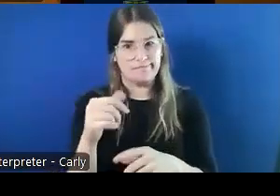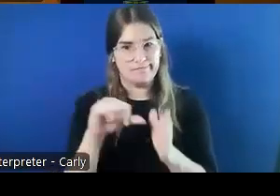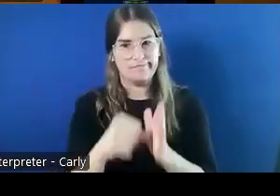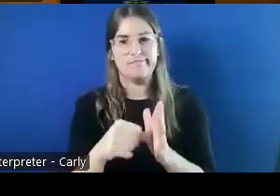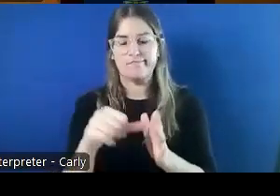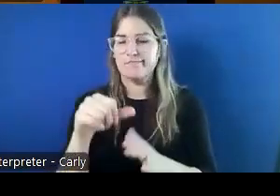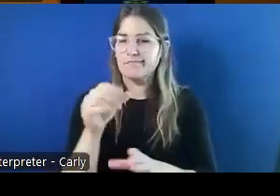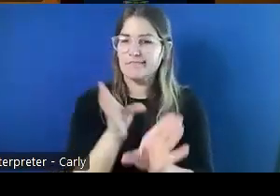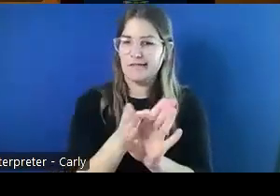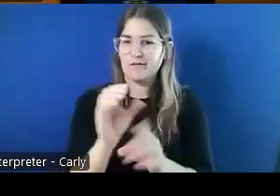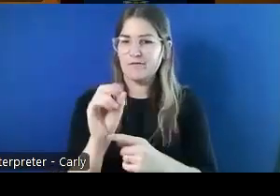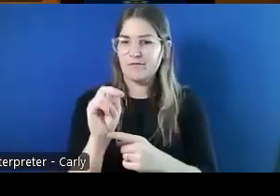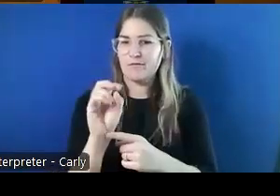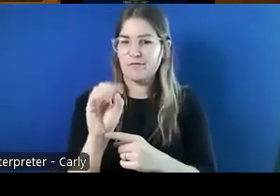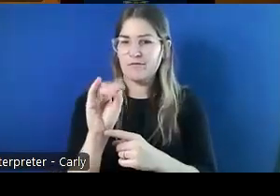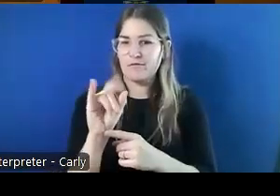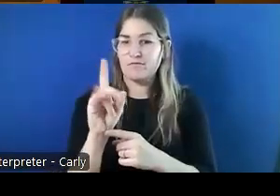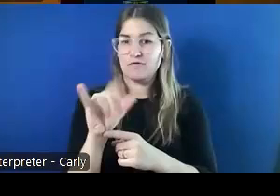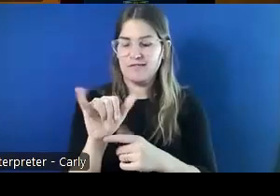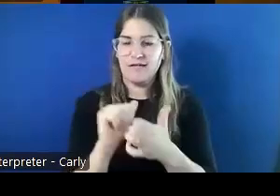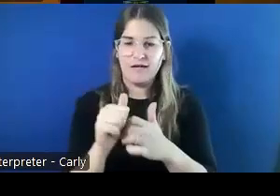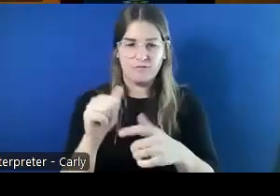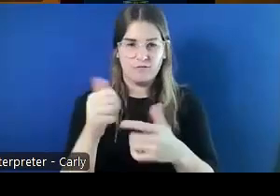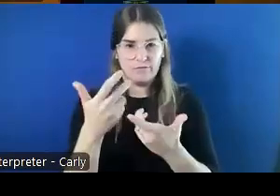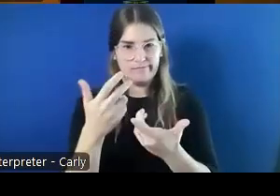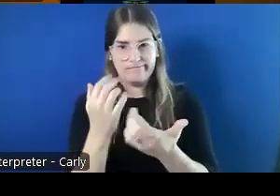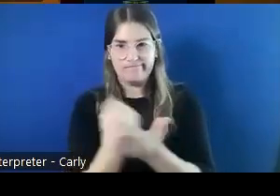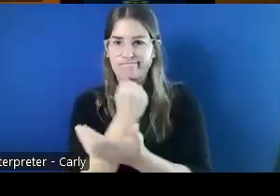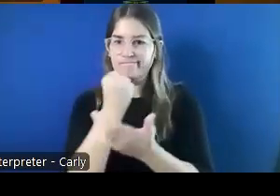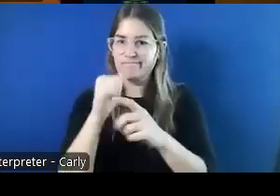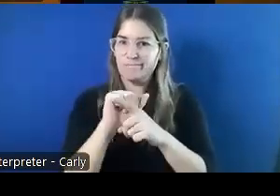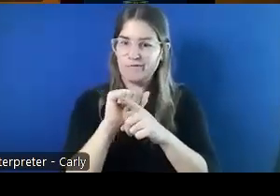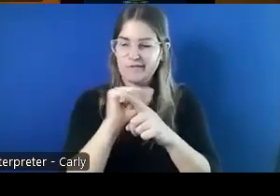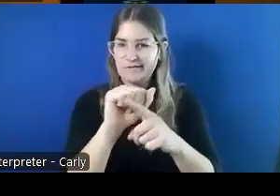how we're scaling those interventions to train um staff who interface with patients